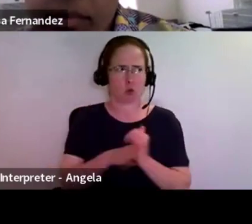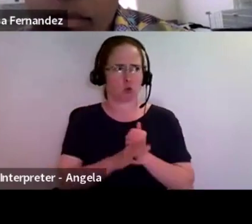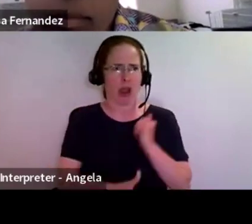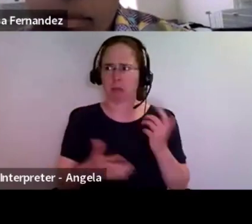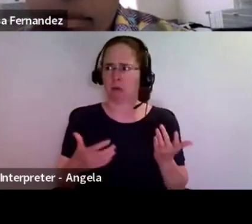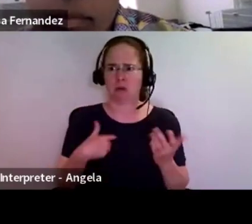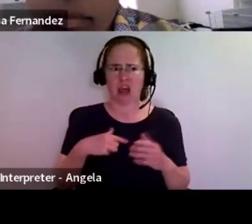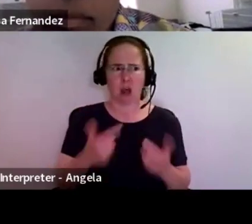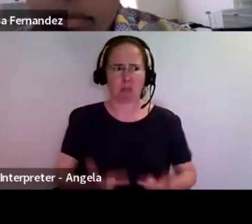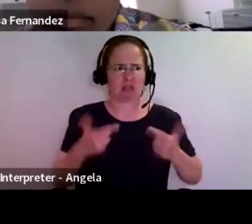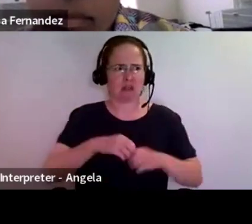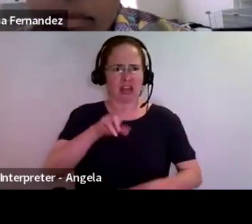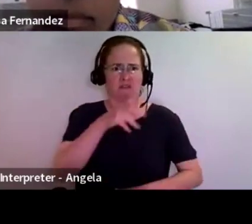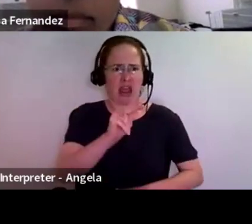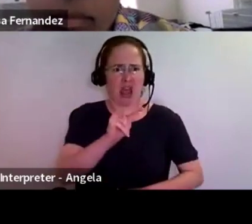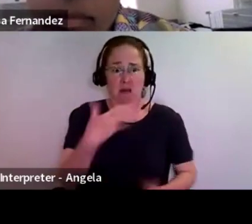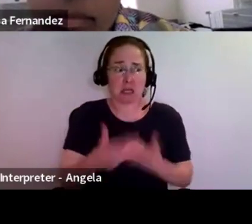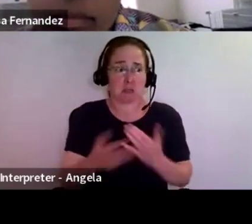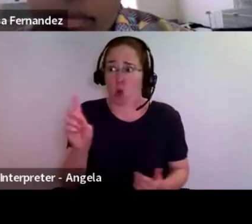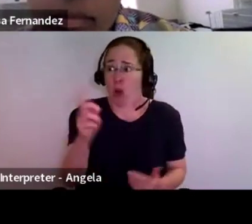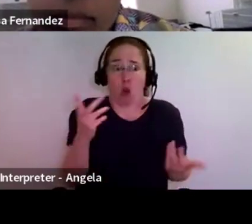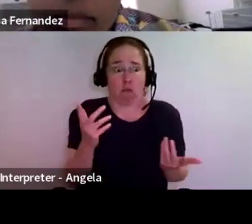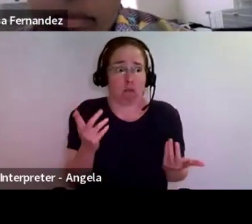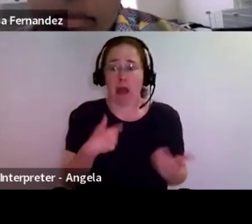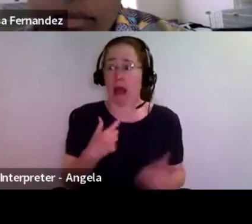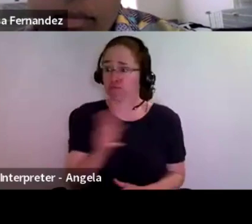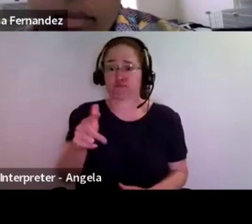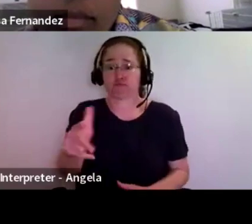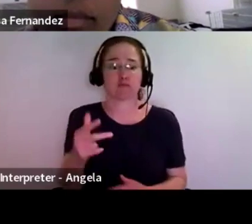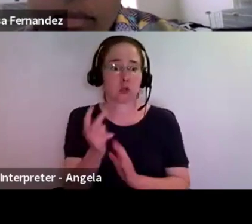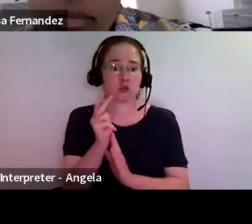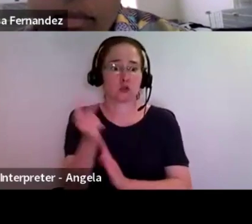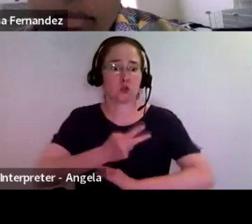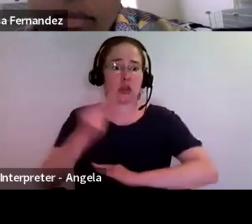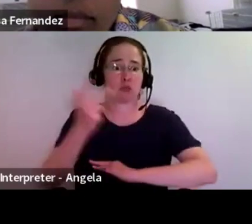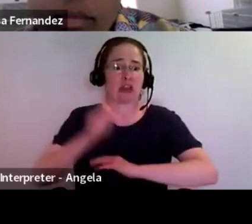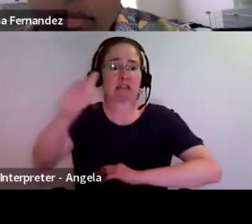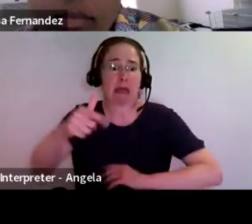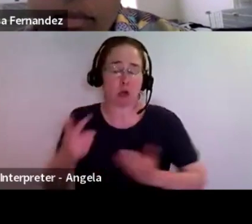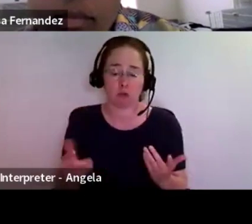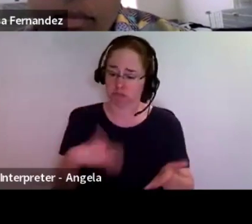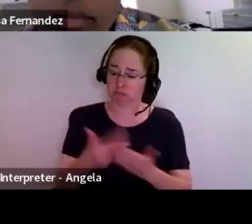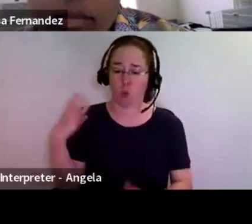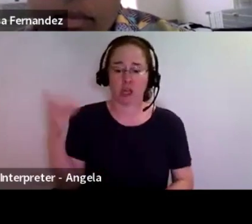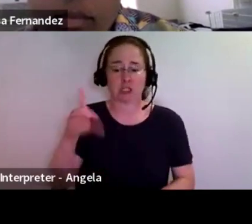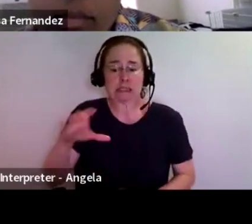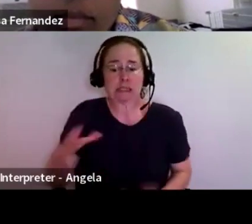in my van. It don't matter where I go. So I just went, you know, like two, three days later, spoke in DC. Then after that,